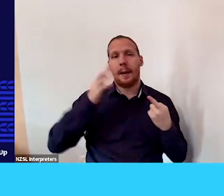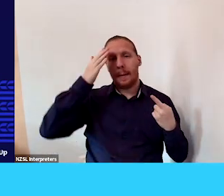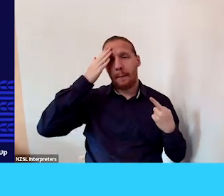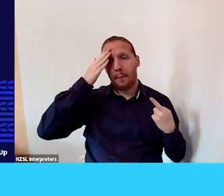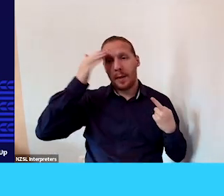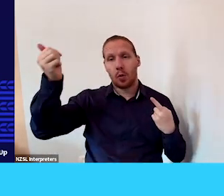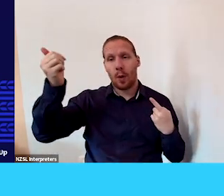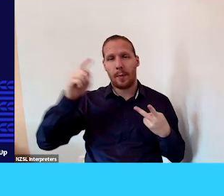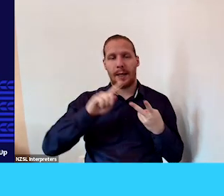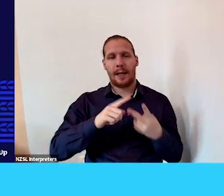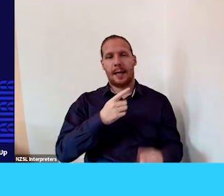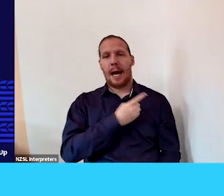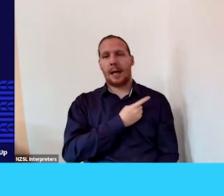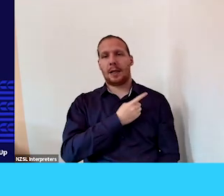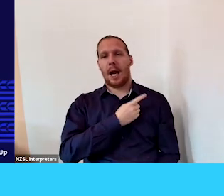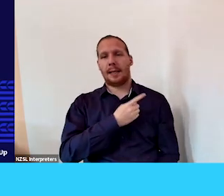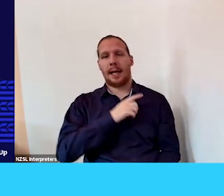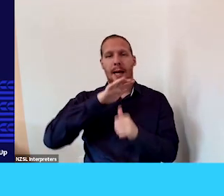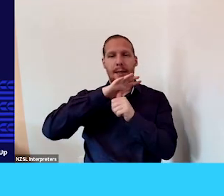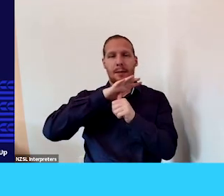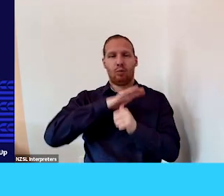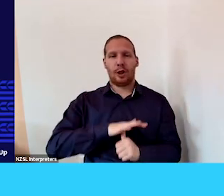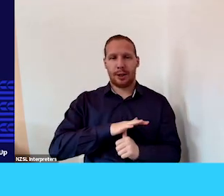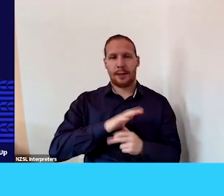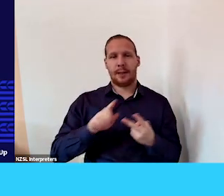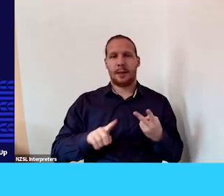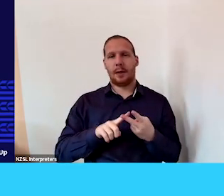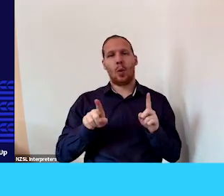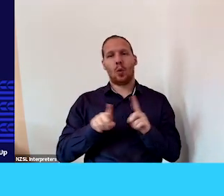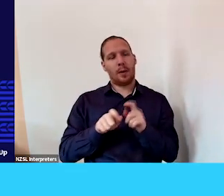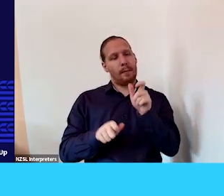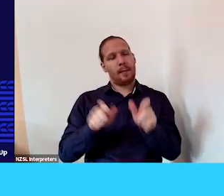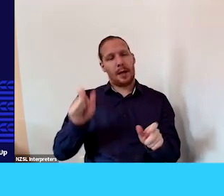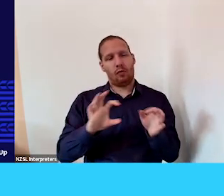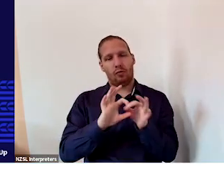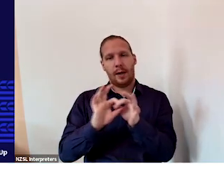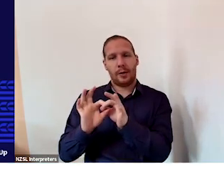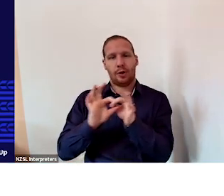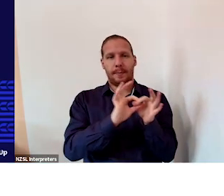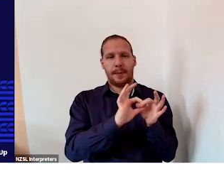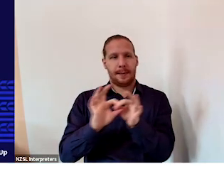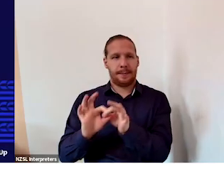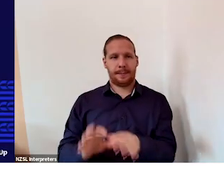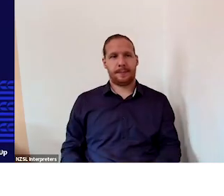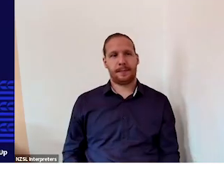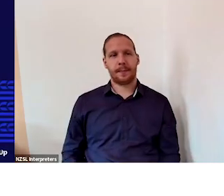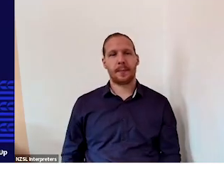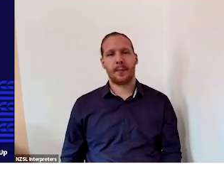anxiety and depression symptoms, and also peer relationships. Three weeks ago, the Growing Up